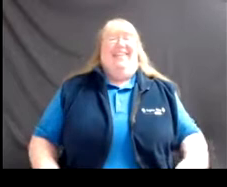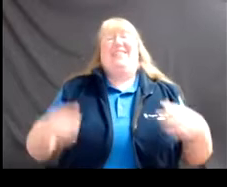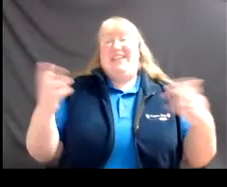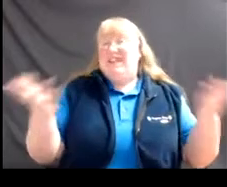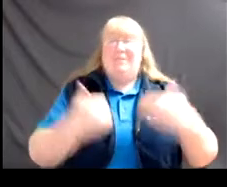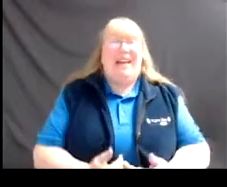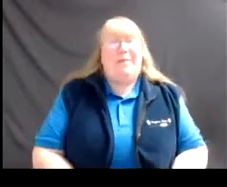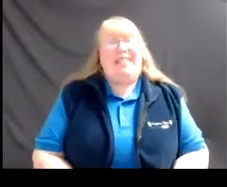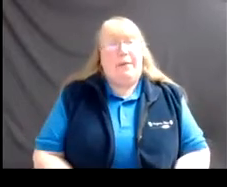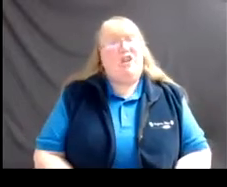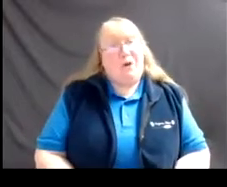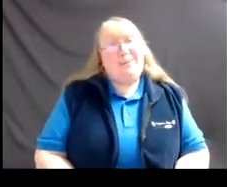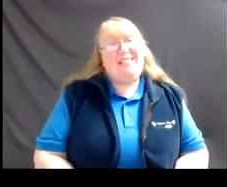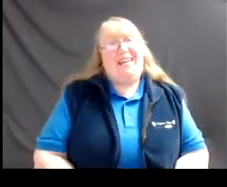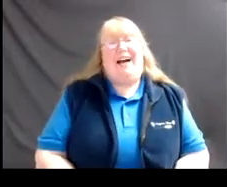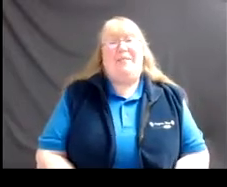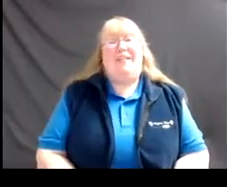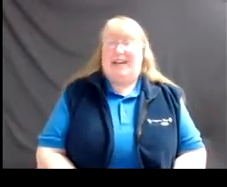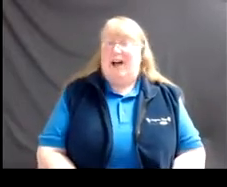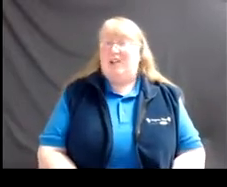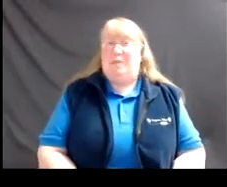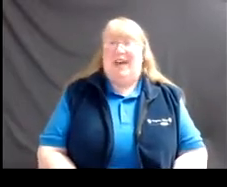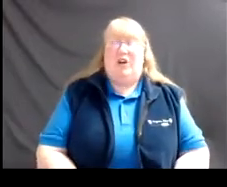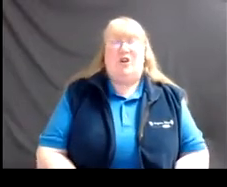Good evening, my name is Debbie Jones, I am the Technology Manager